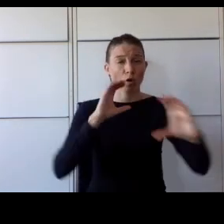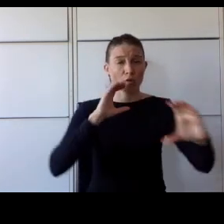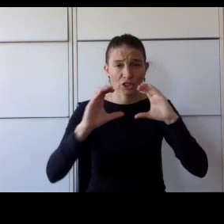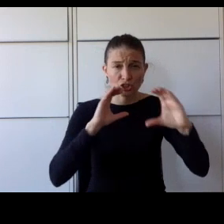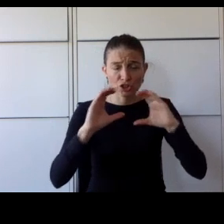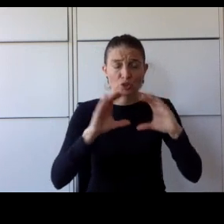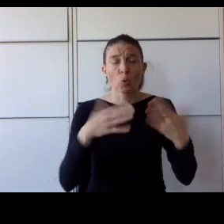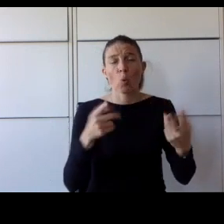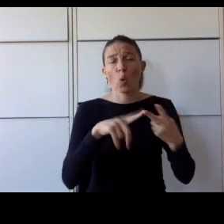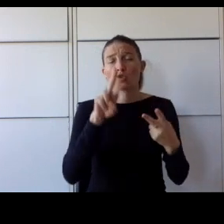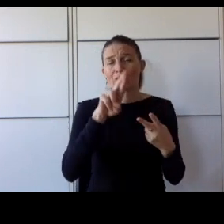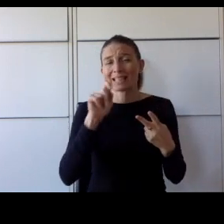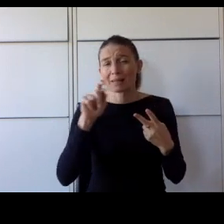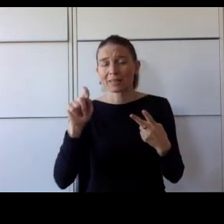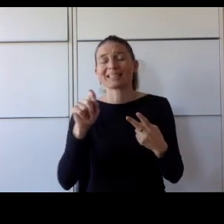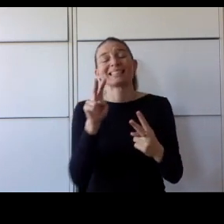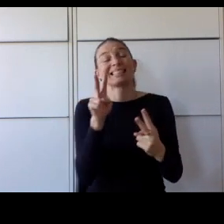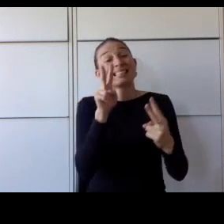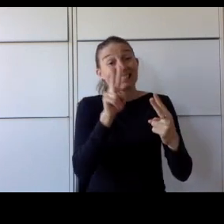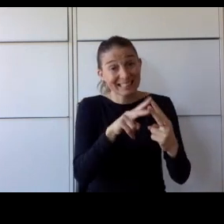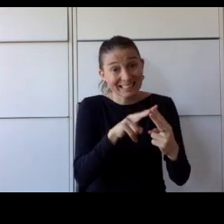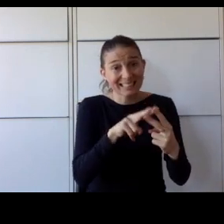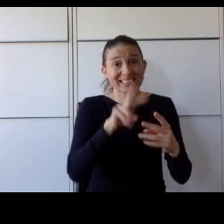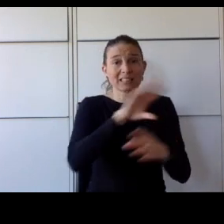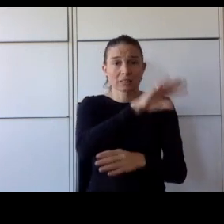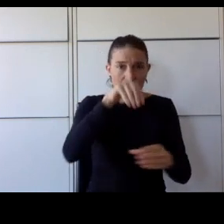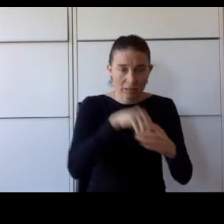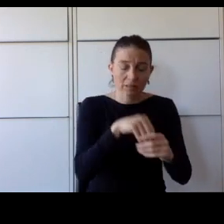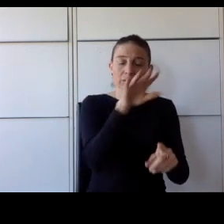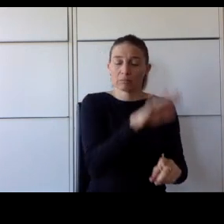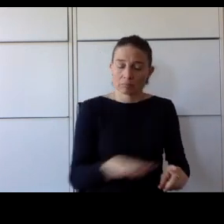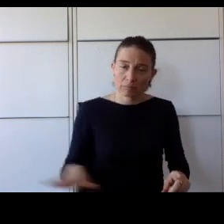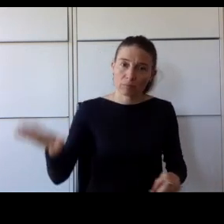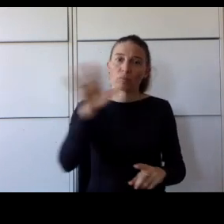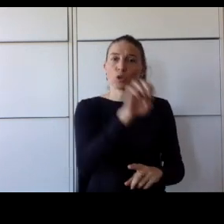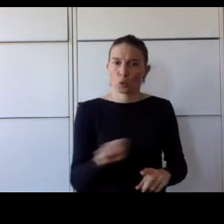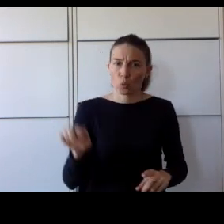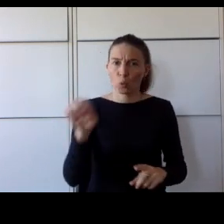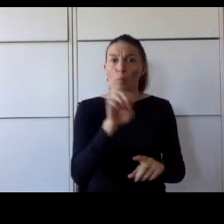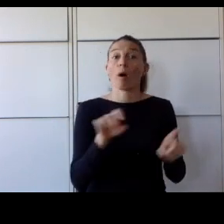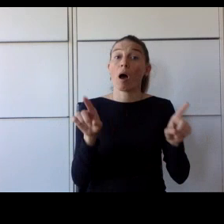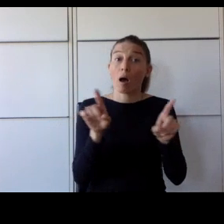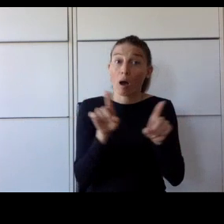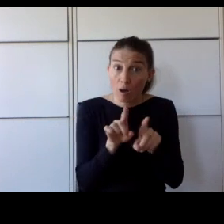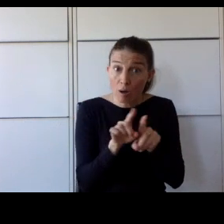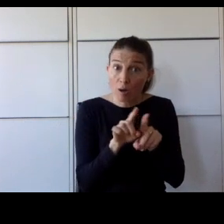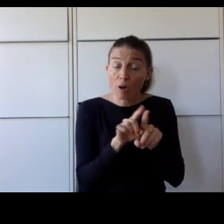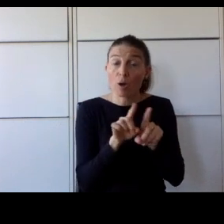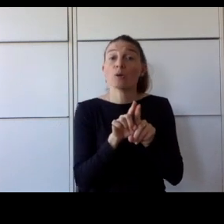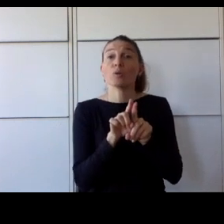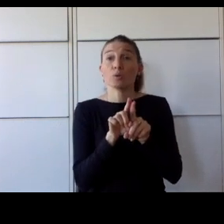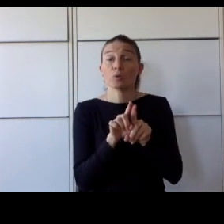that we want to be interoperable across Europe. And to be also interoperable with emergency communications